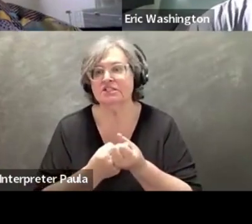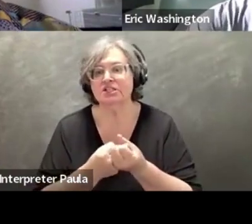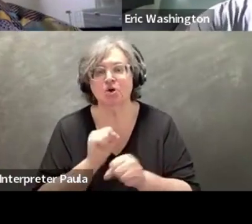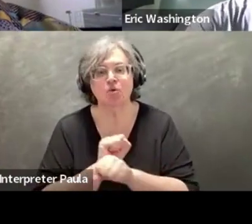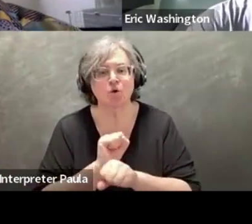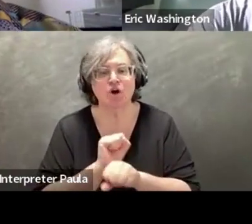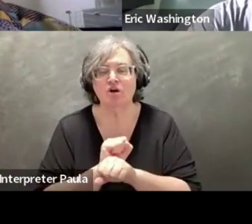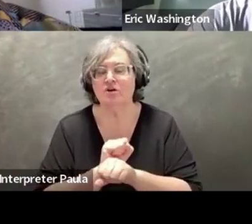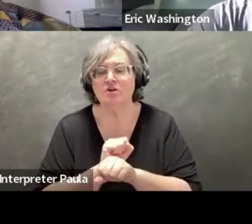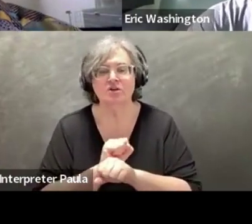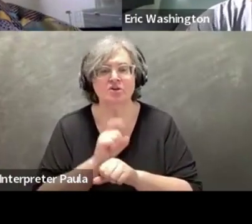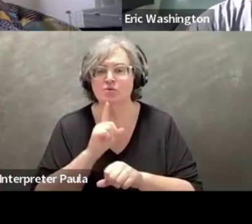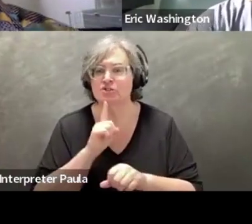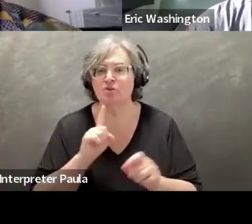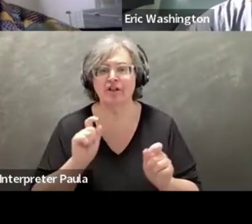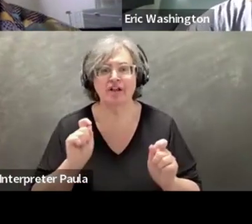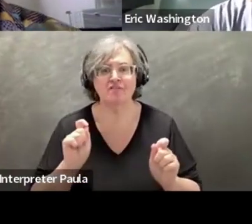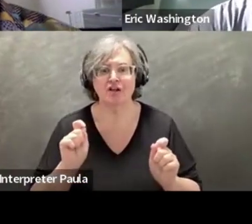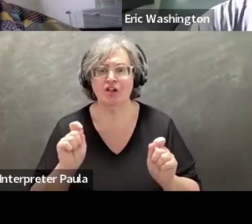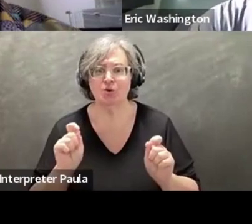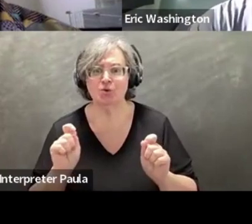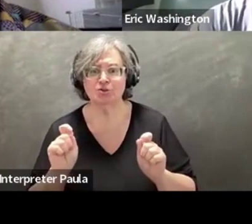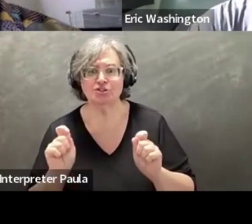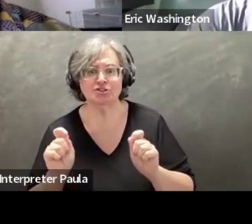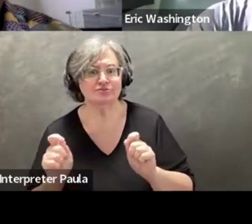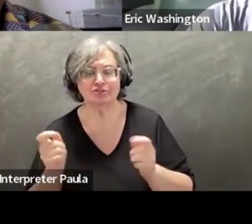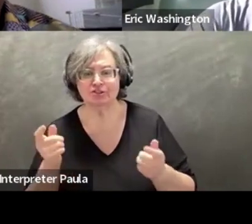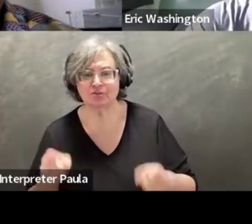just an evolution, like, and a lot of ways, I'm so sort of